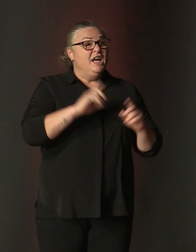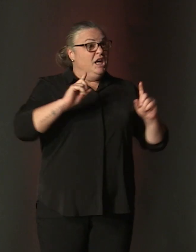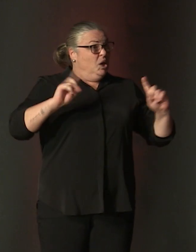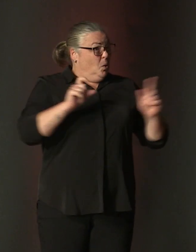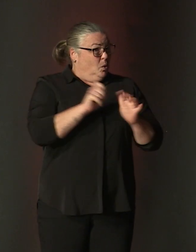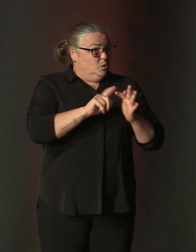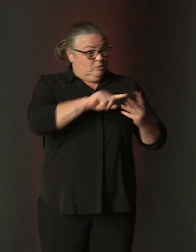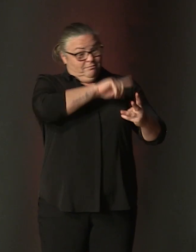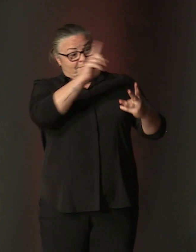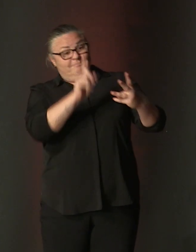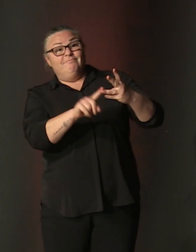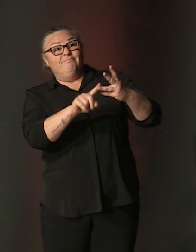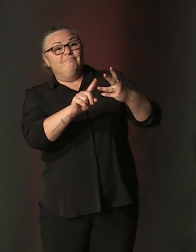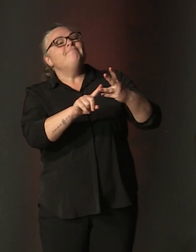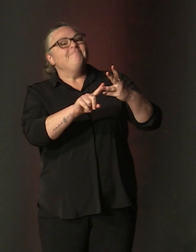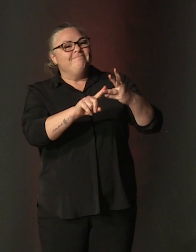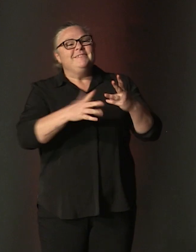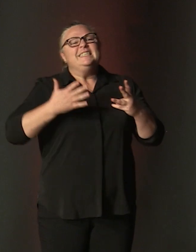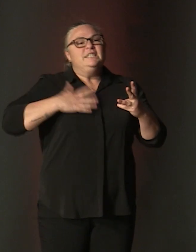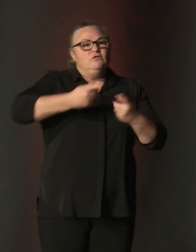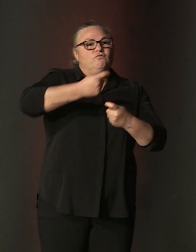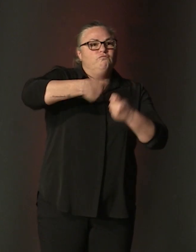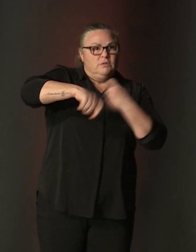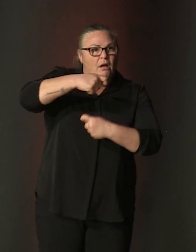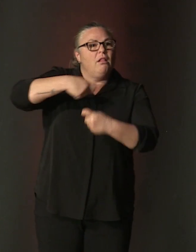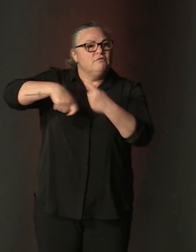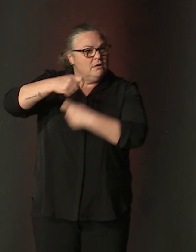Currently, recycling rates are depressingly low.